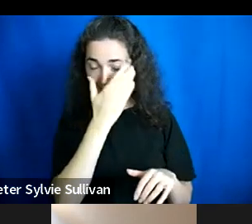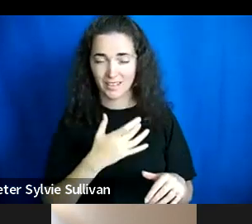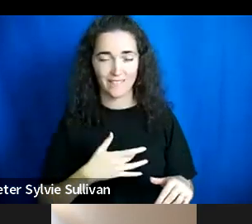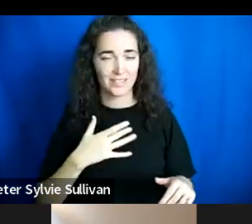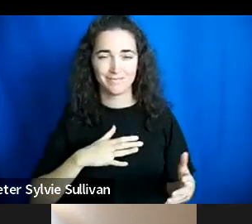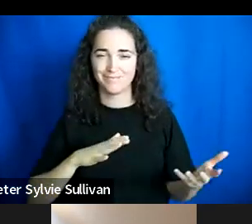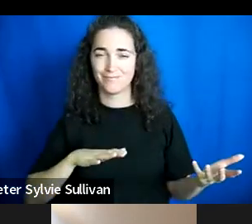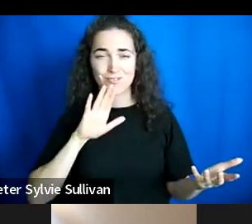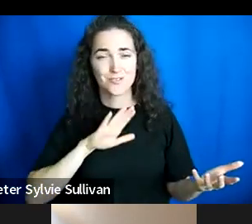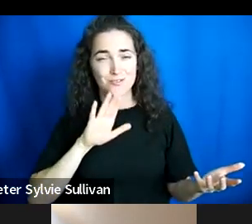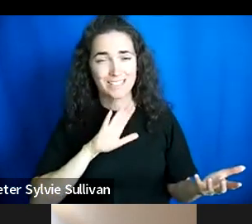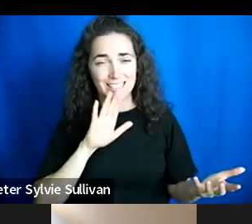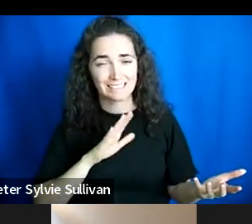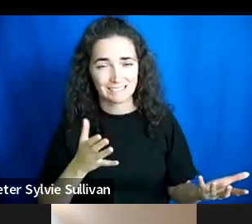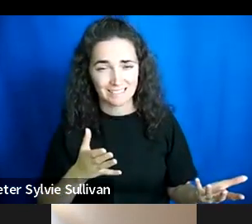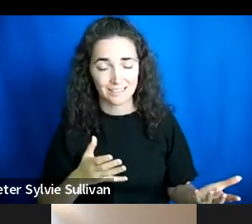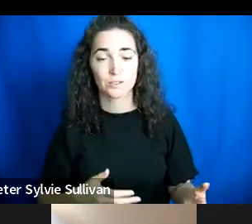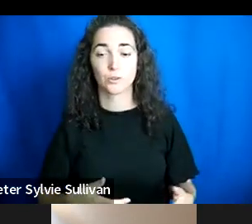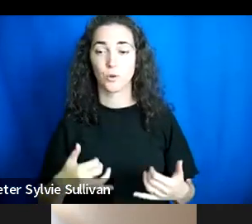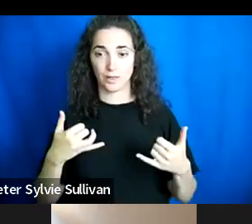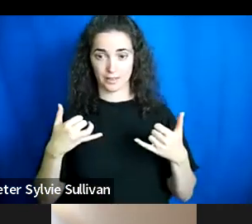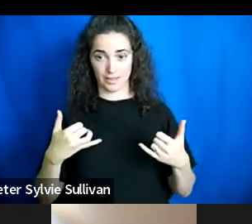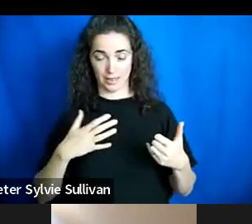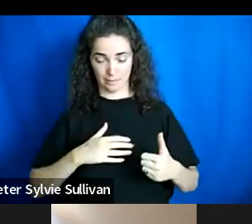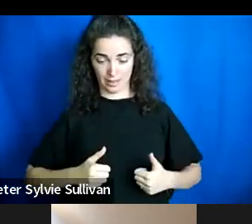So i'd have to say right now at the point in my life.